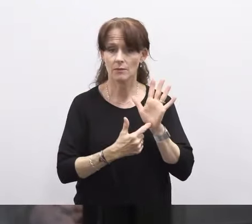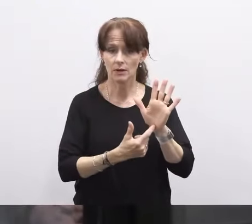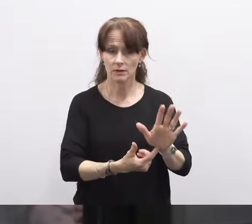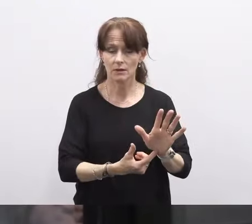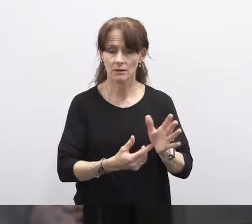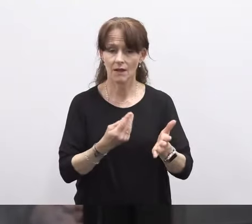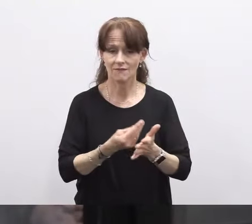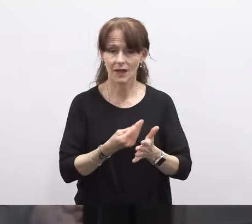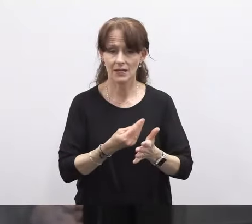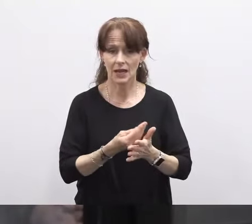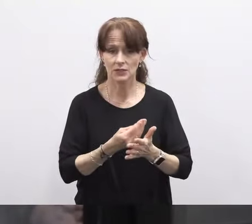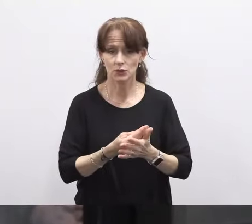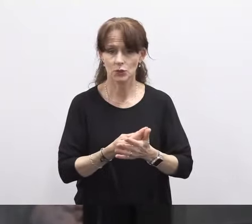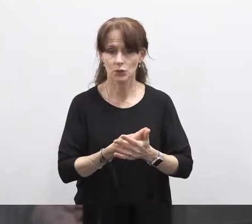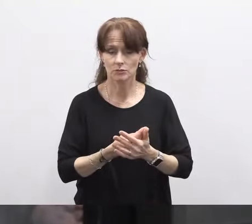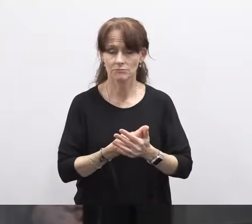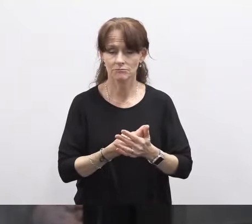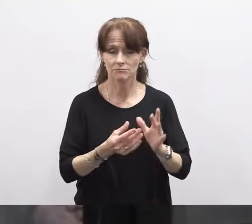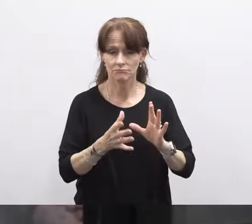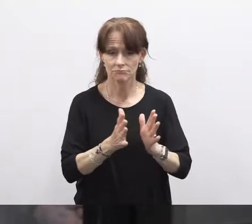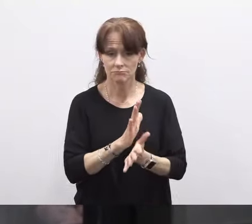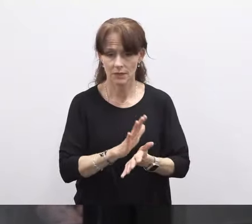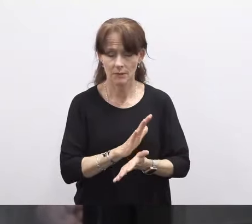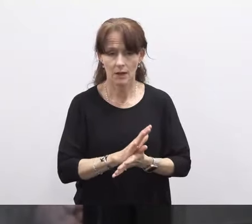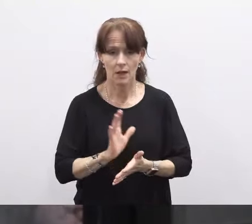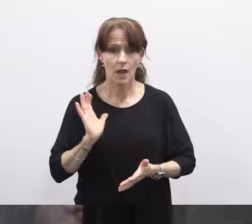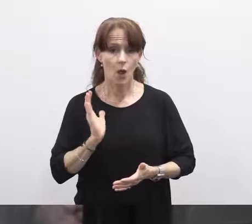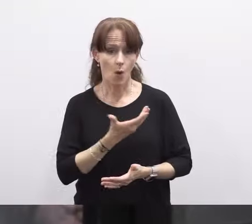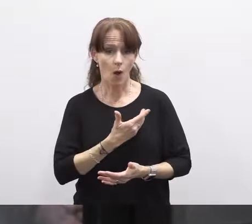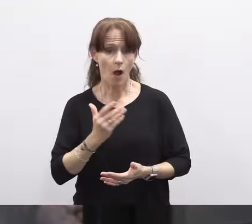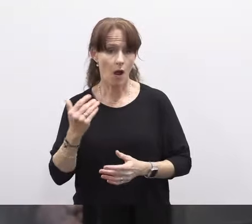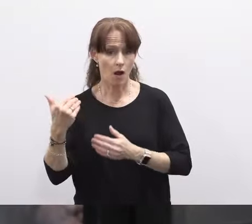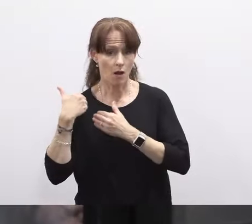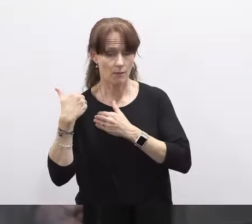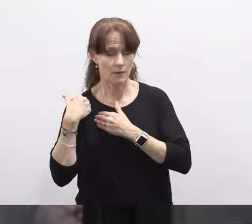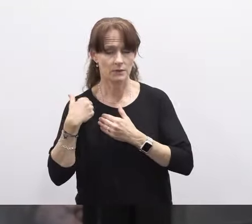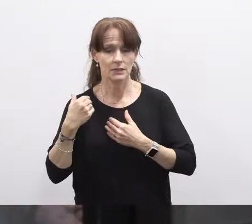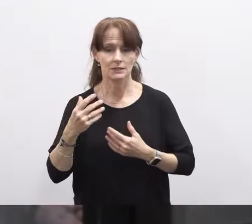As your auditors, we're responsible to express an opinion based on our audit.